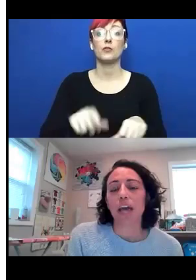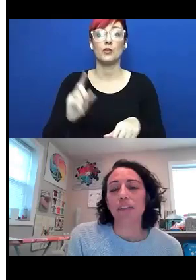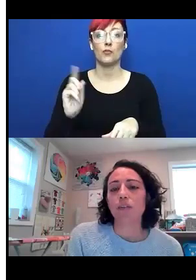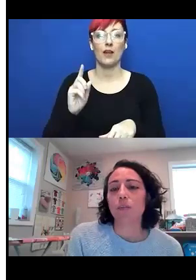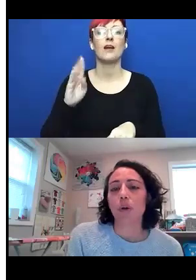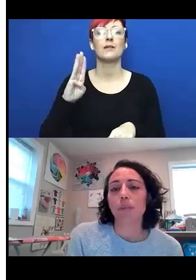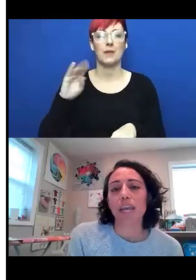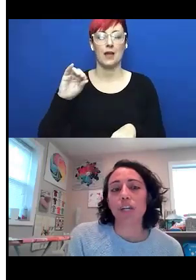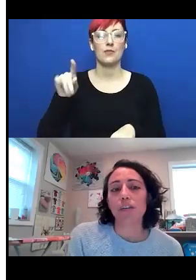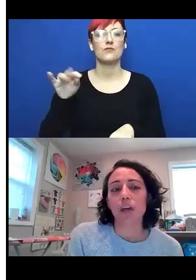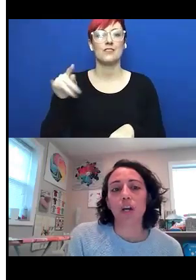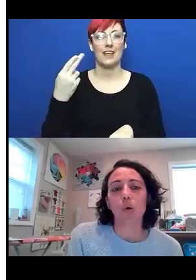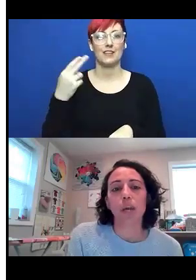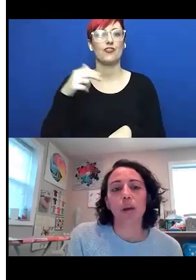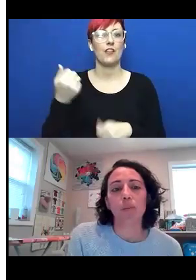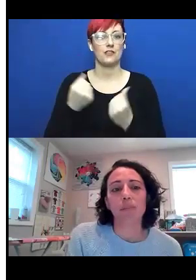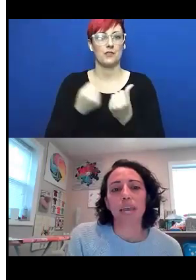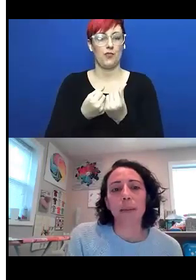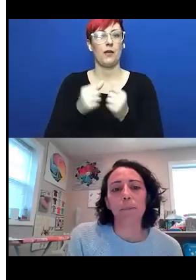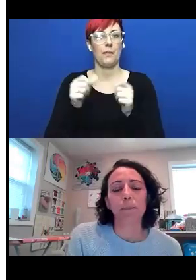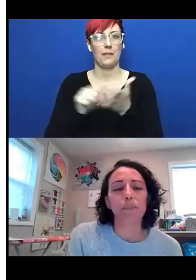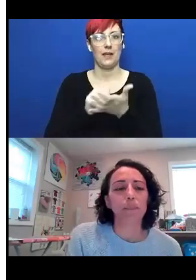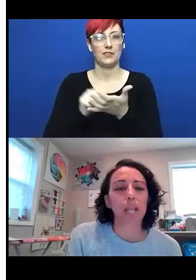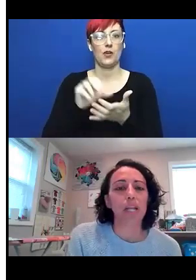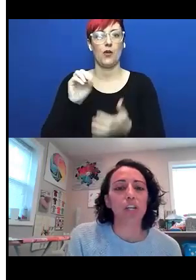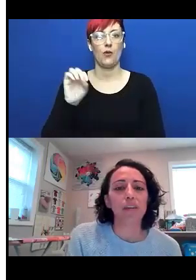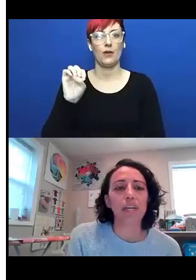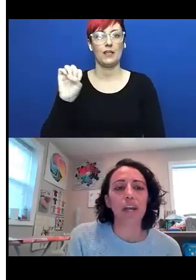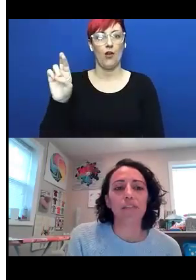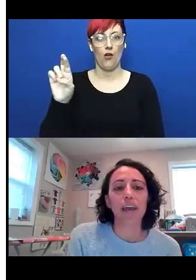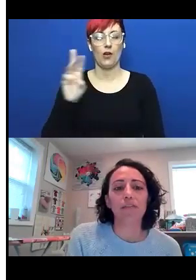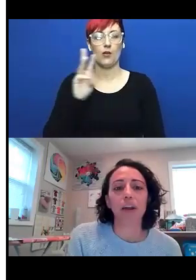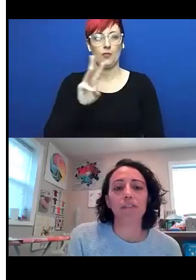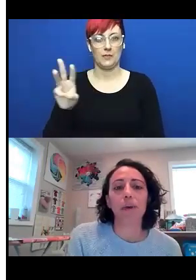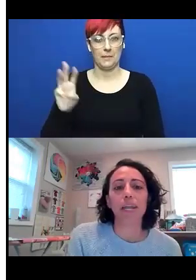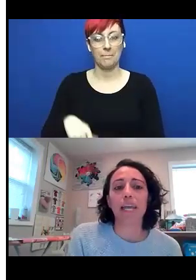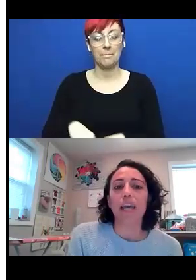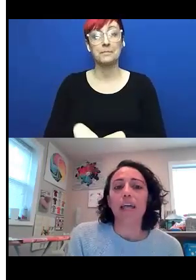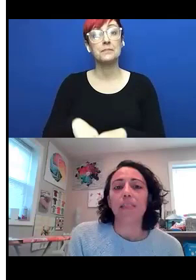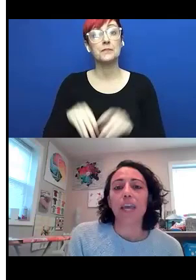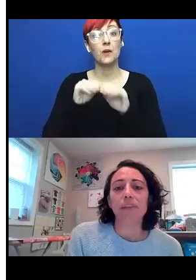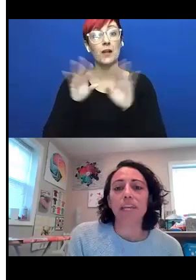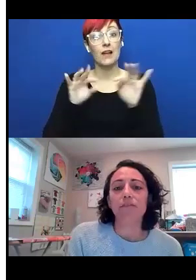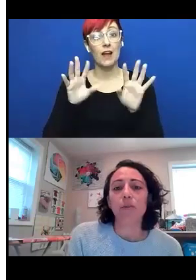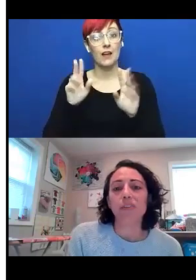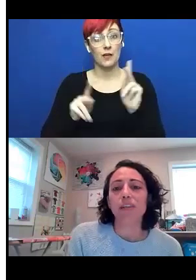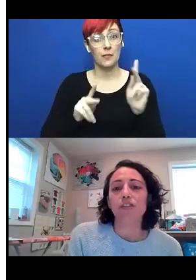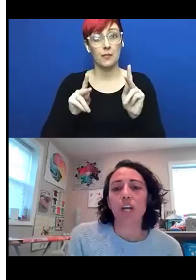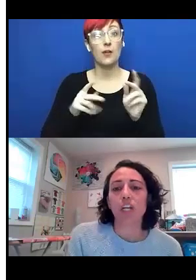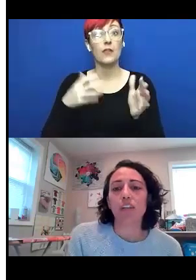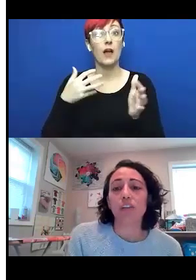and other support pages on our who we are website. Just to clarify for everybody, the updated forms and instructions